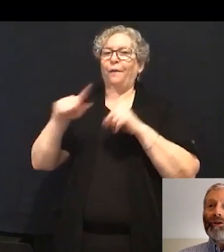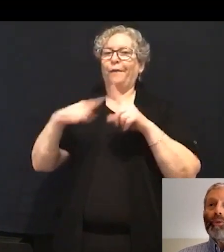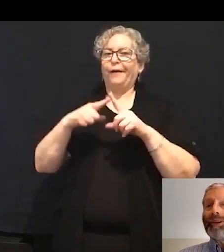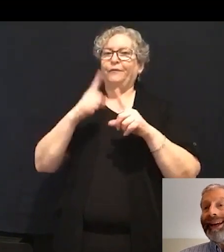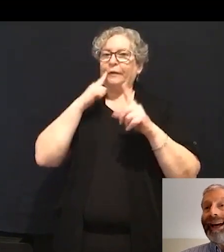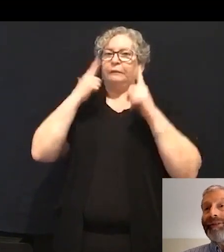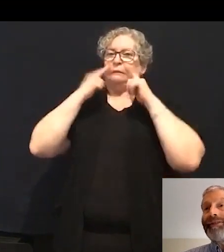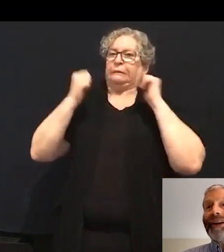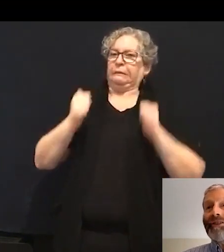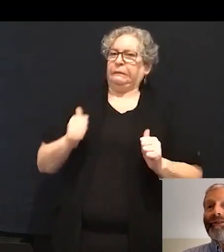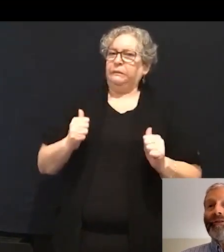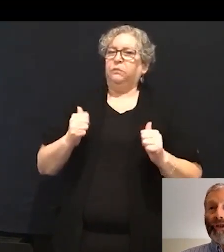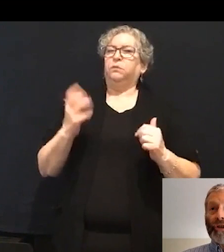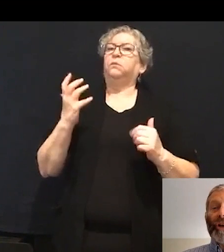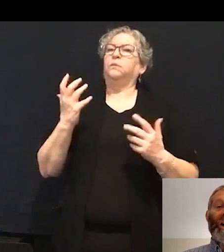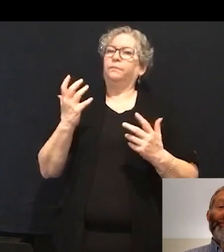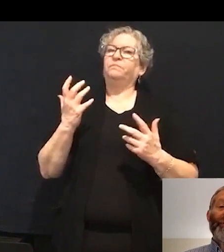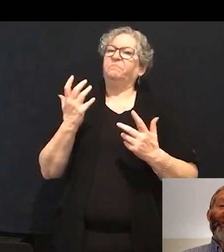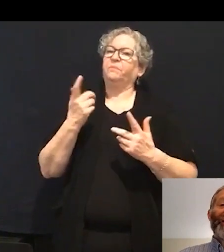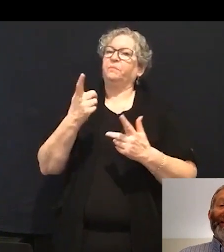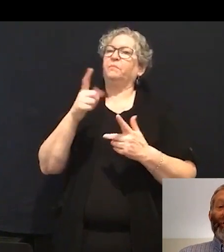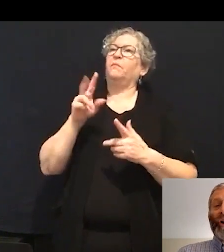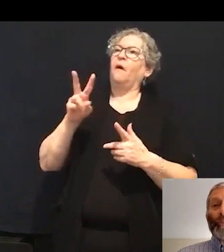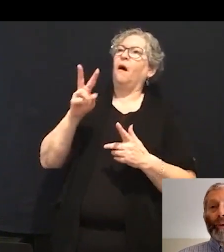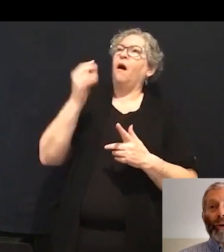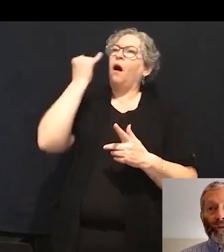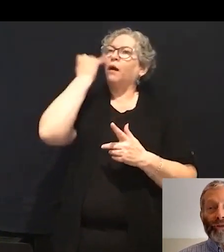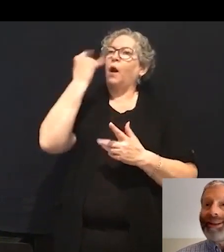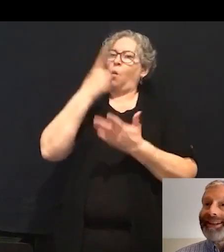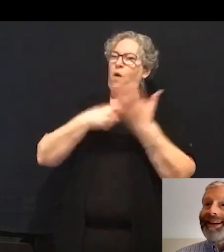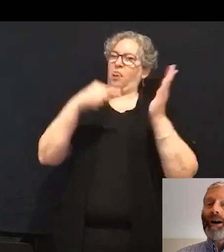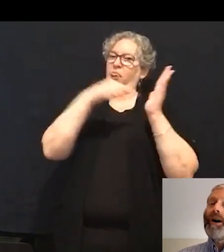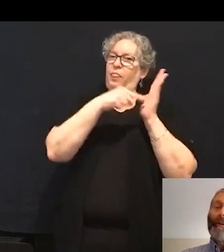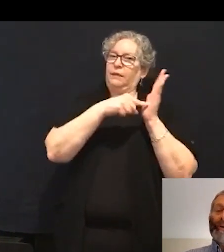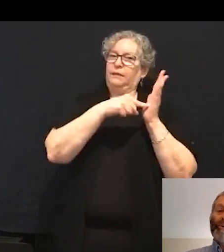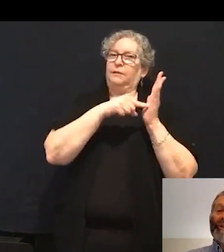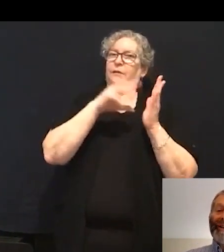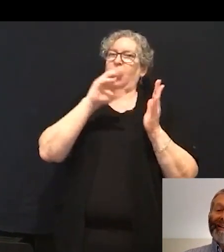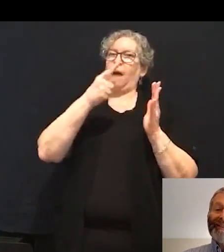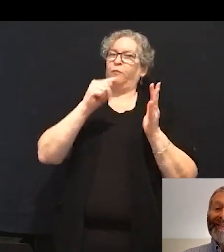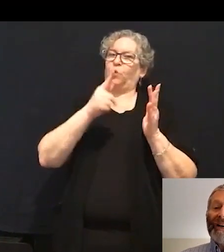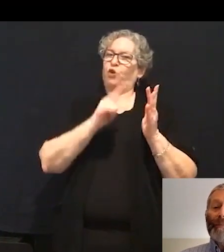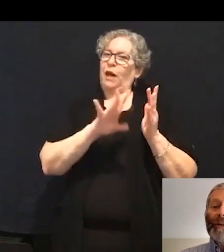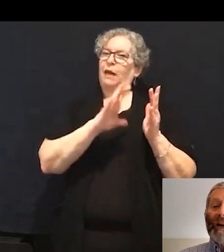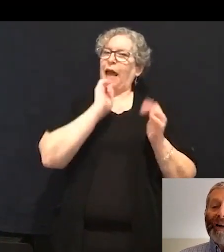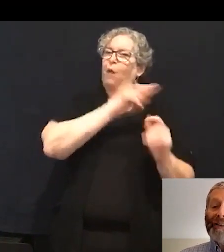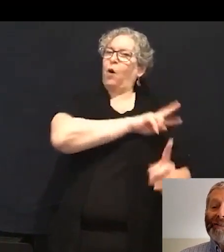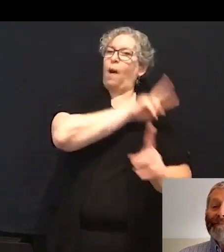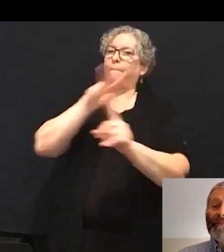they have advanced vision loss. That'll help you understand how optogenetics applies.